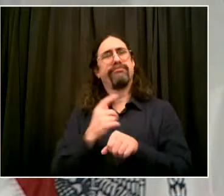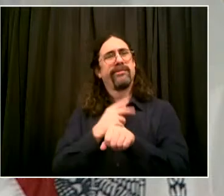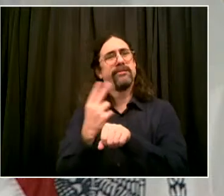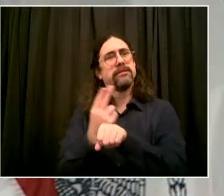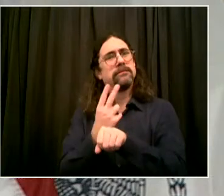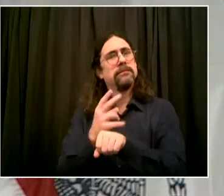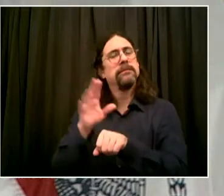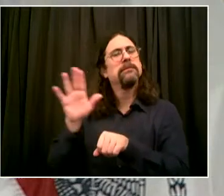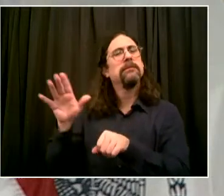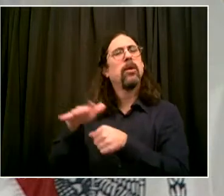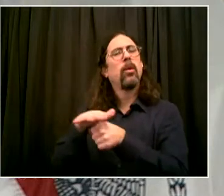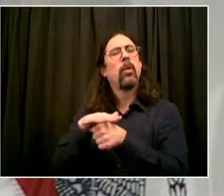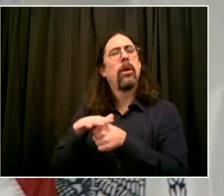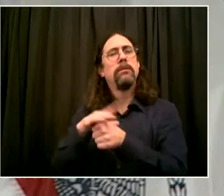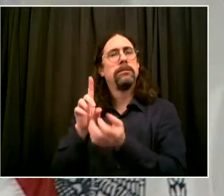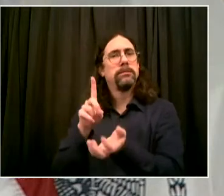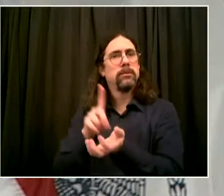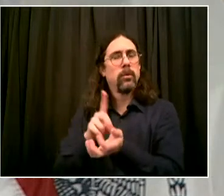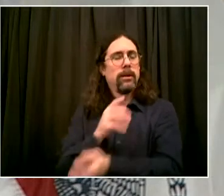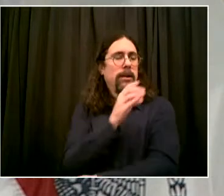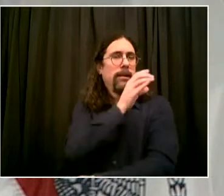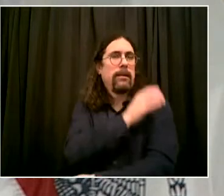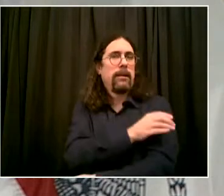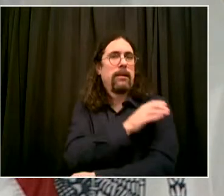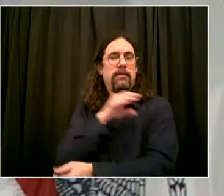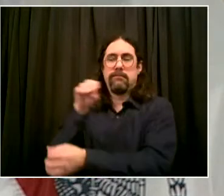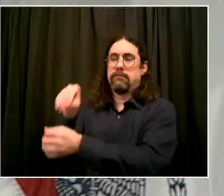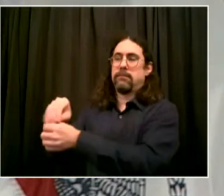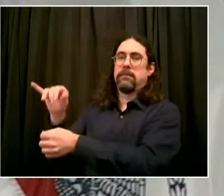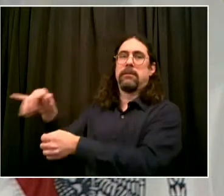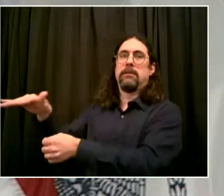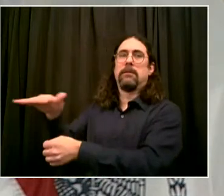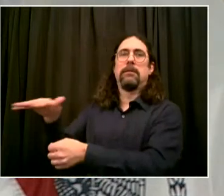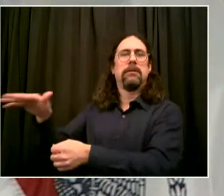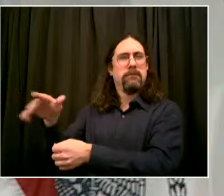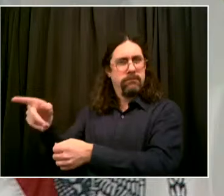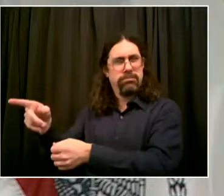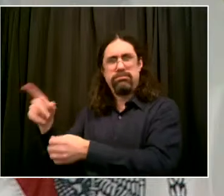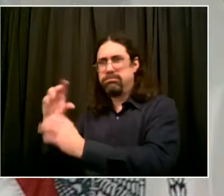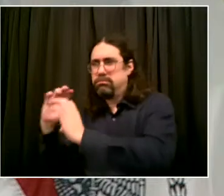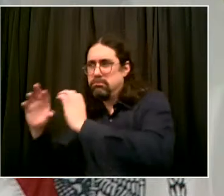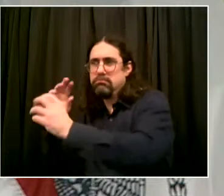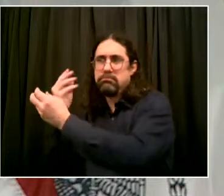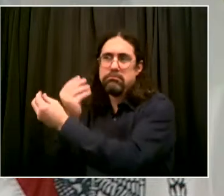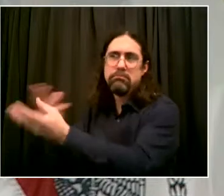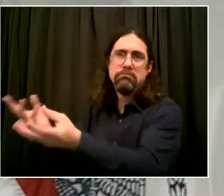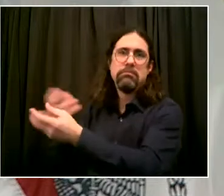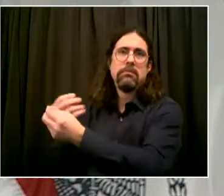BE HESITANCY. WE ALREADY KNOW, WE KNEW IT FROM THE BEGINNING THERE IS A LOT OF HESITANCY IN